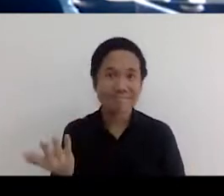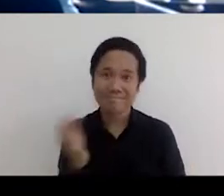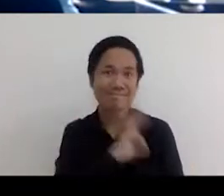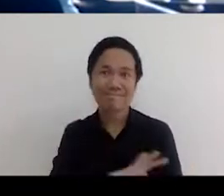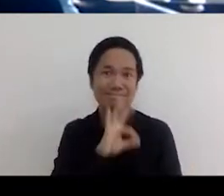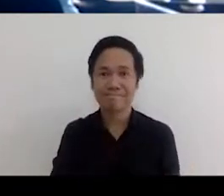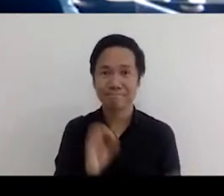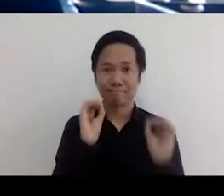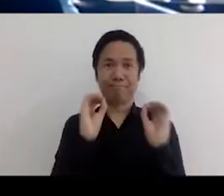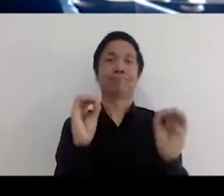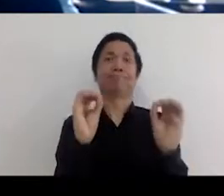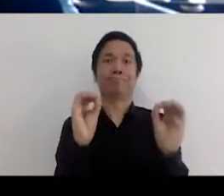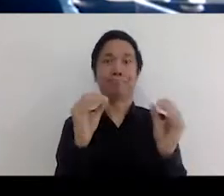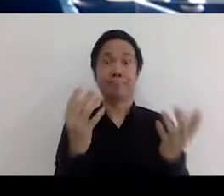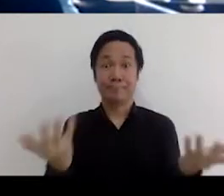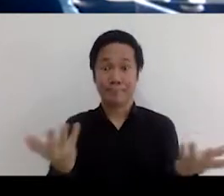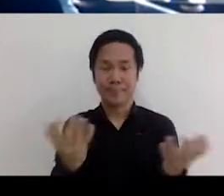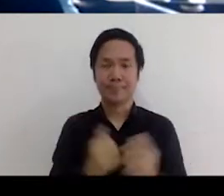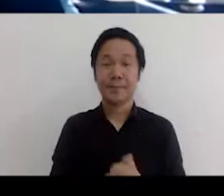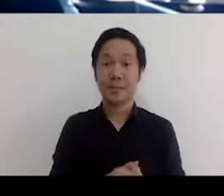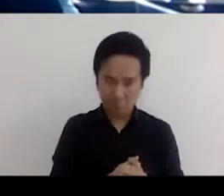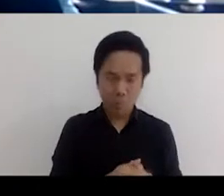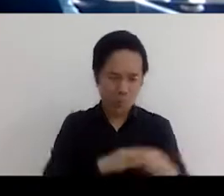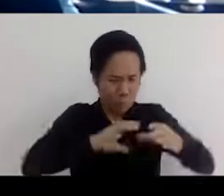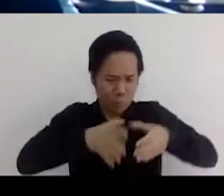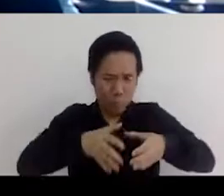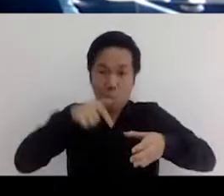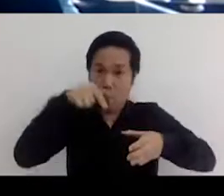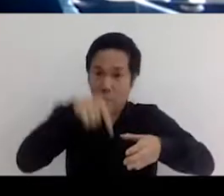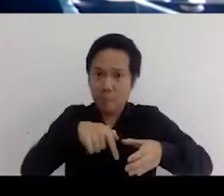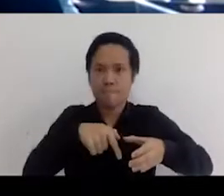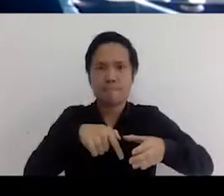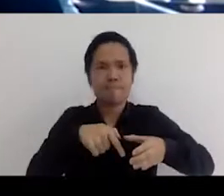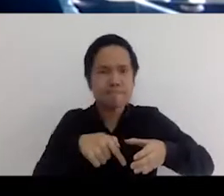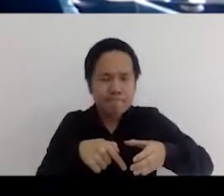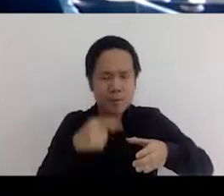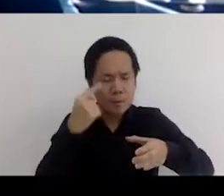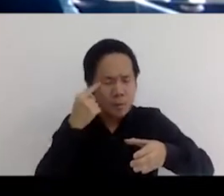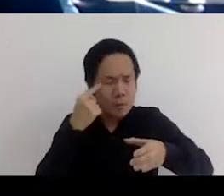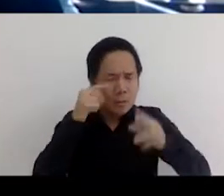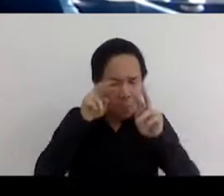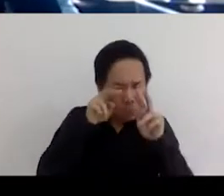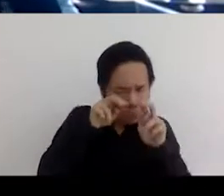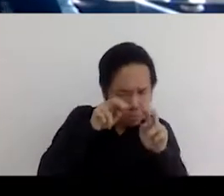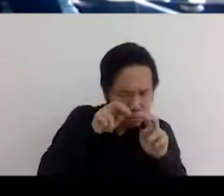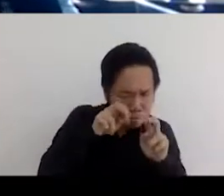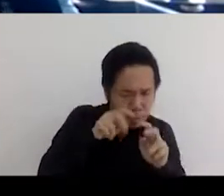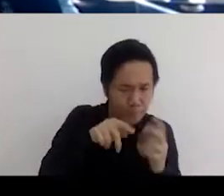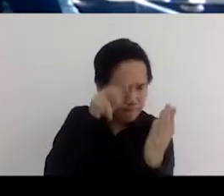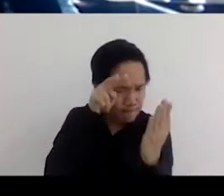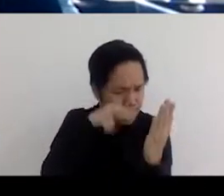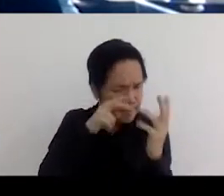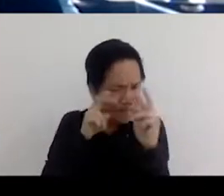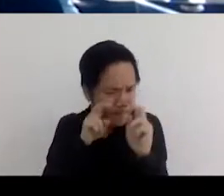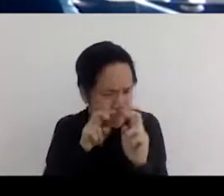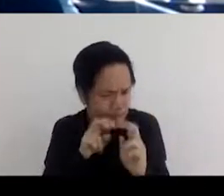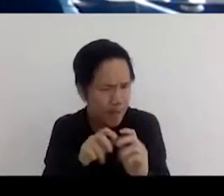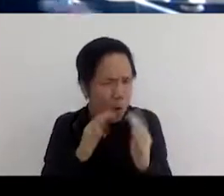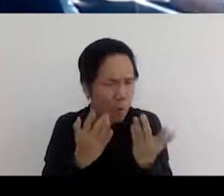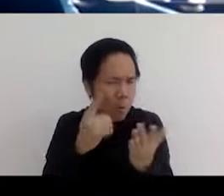Secondly, we always have a twin approach to the issue of disability that is on the one hand, the mainstreaming, but at the same time a targeted approach.